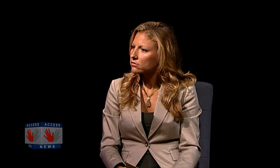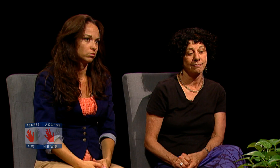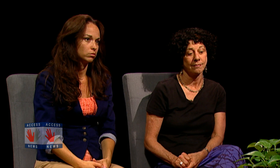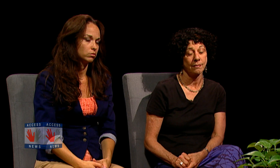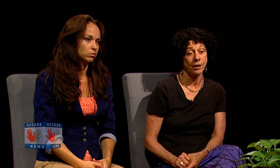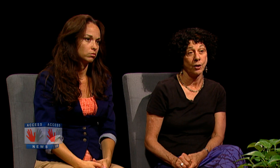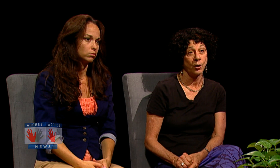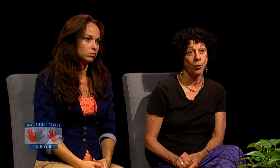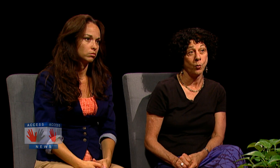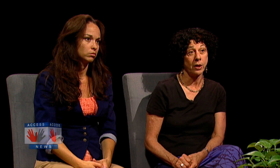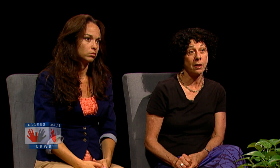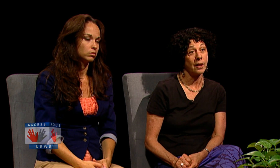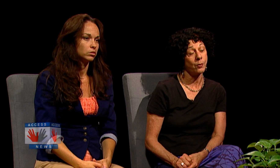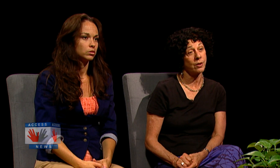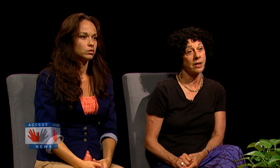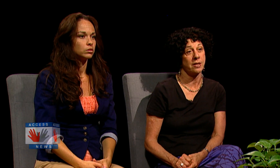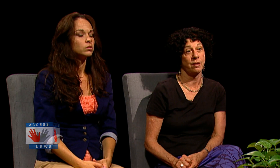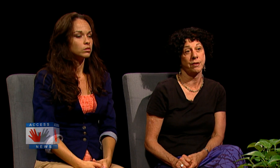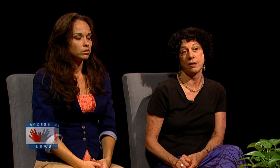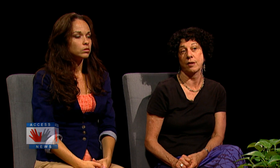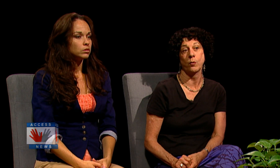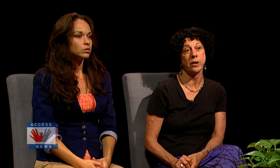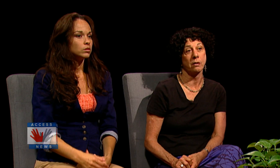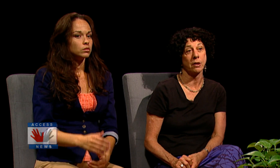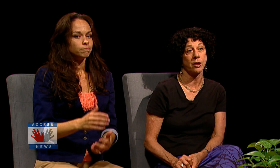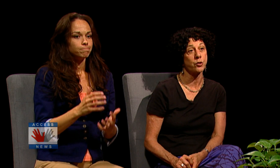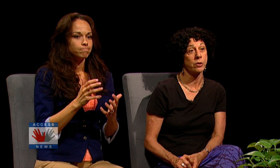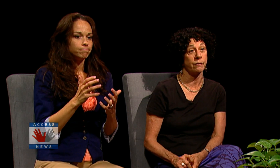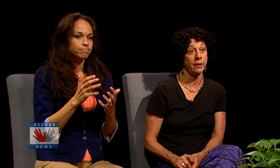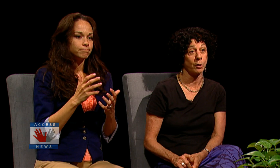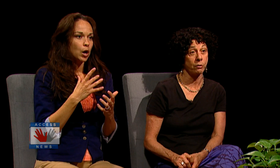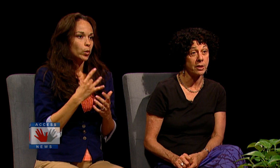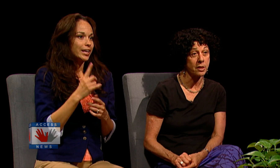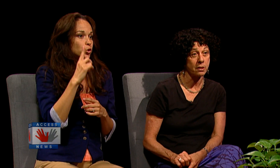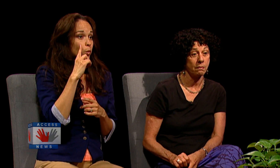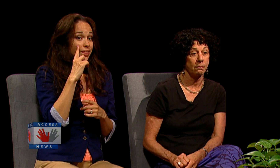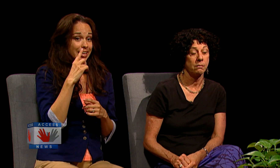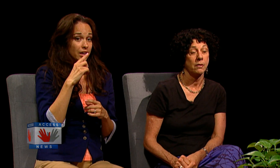WELL, I WOULD LIKE TO THINK THAT WE ARE A COUNTRY OF IMMIGRANTS.